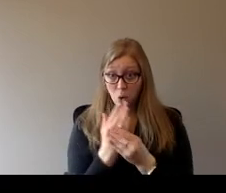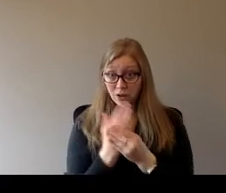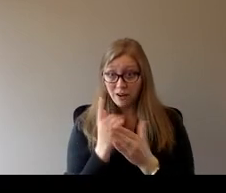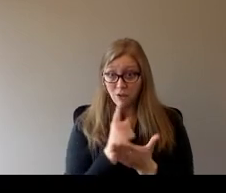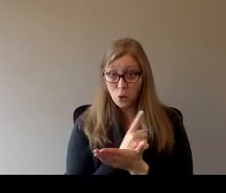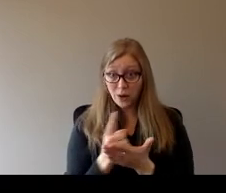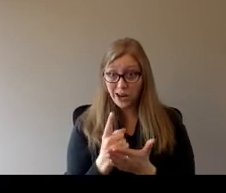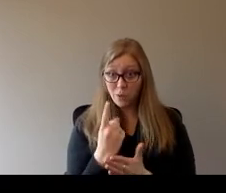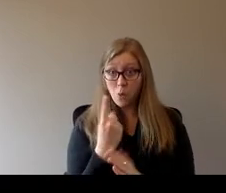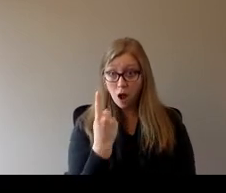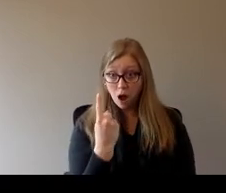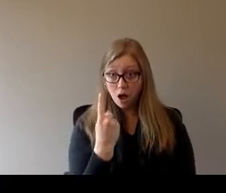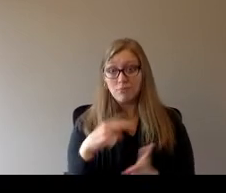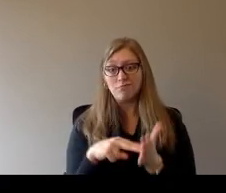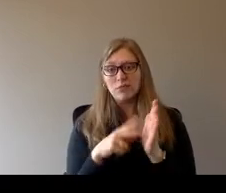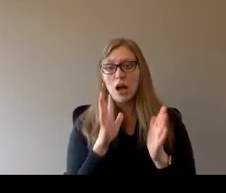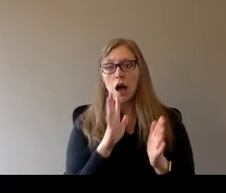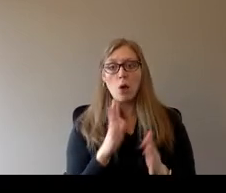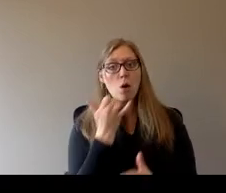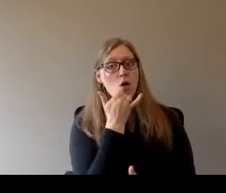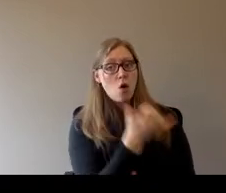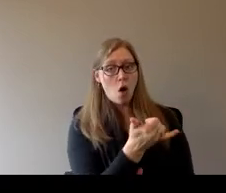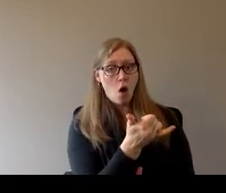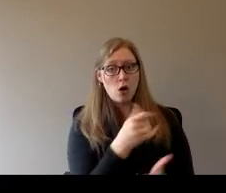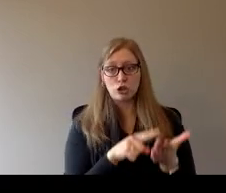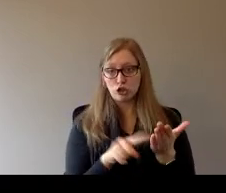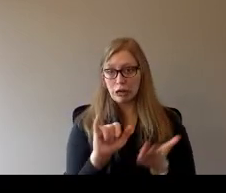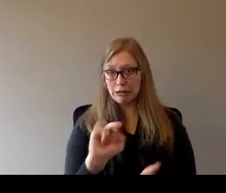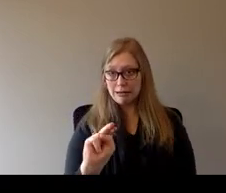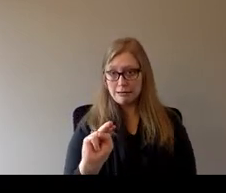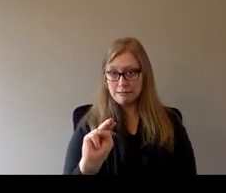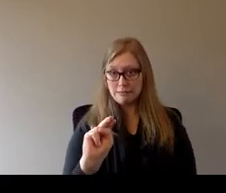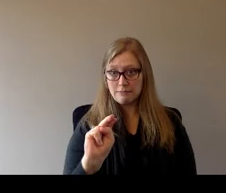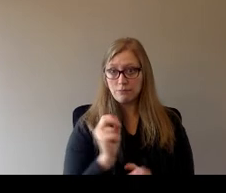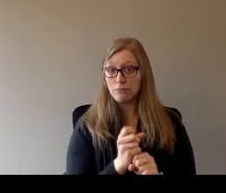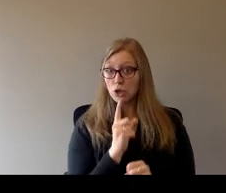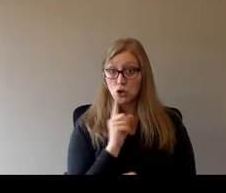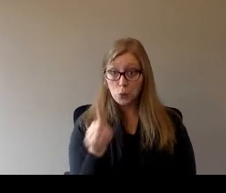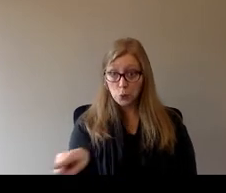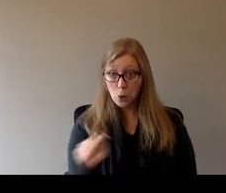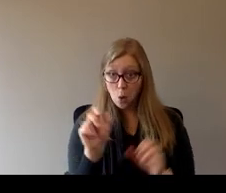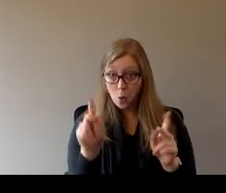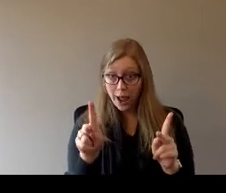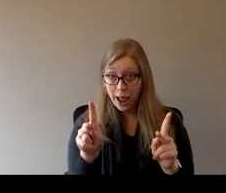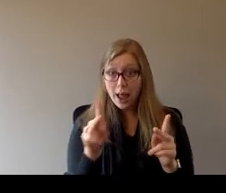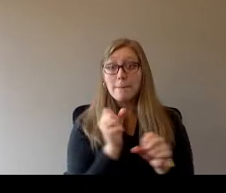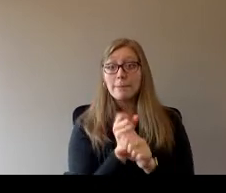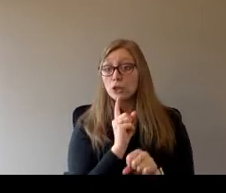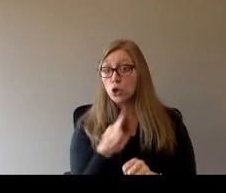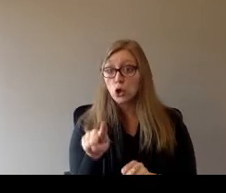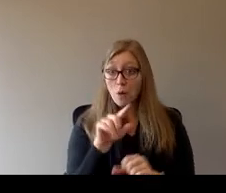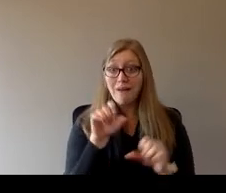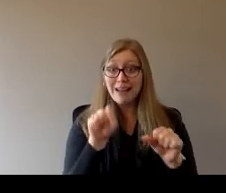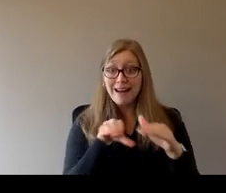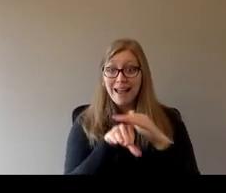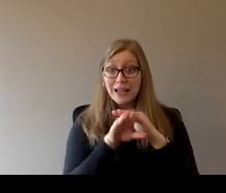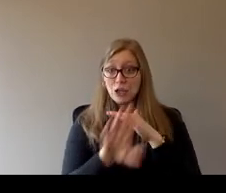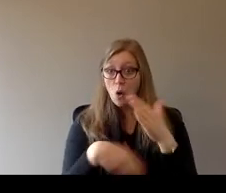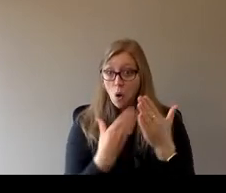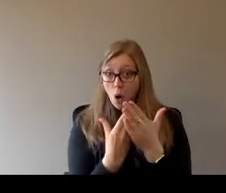And this is just to really ensure that (A) you have access to all of your required materials, right.